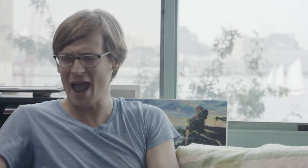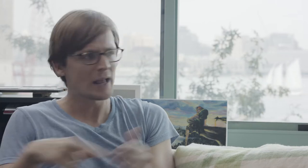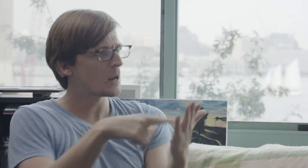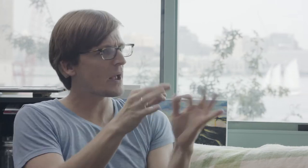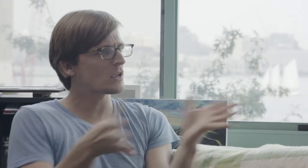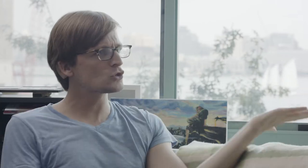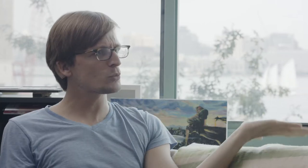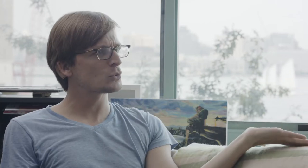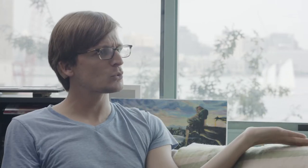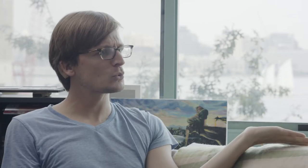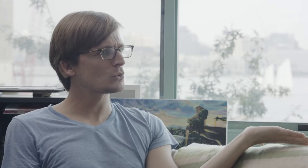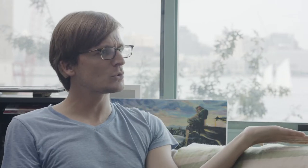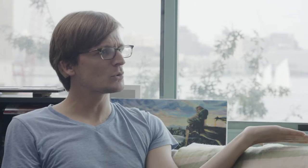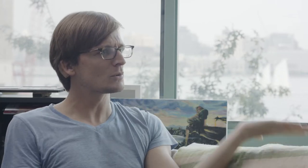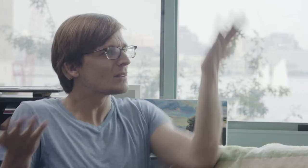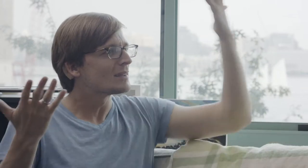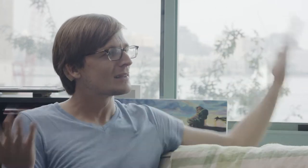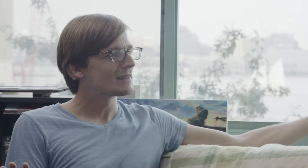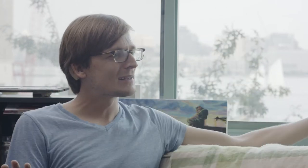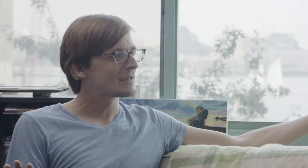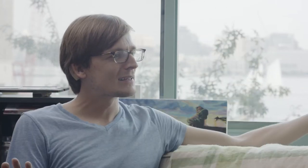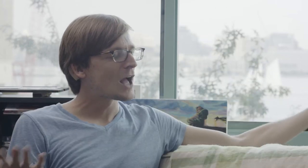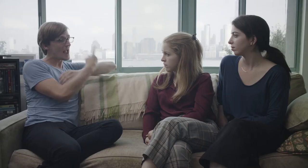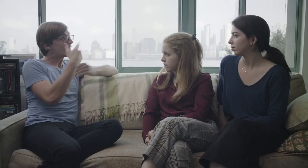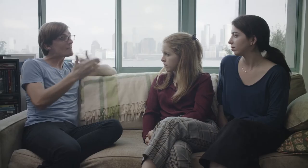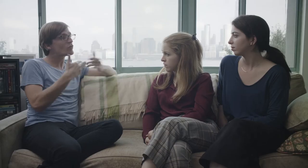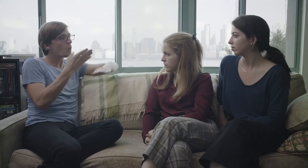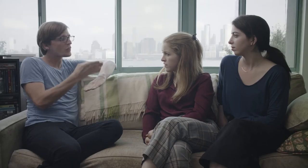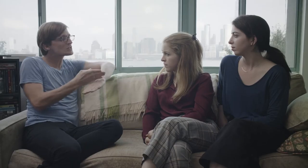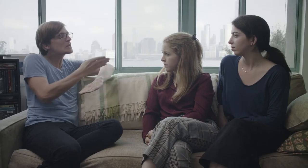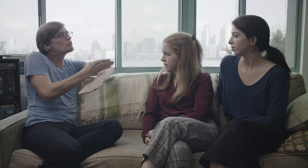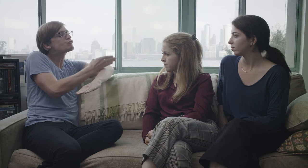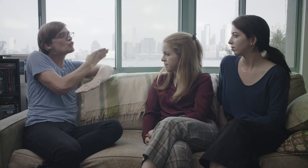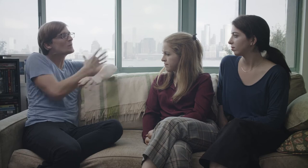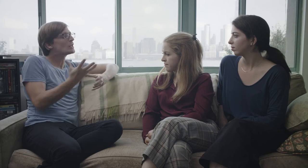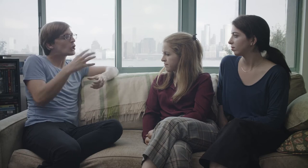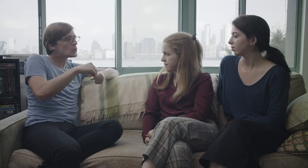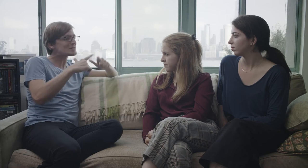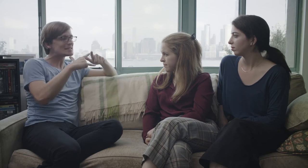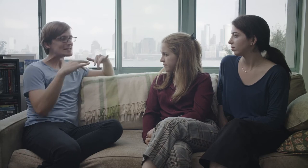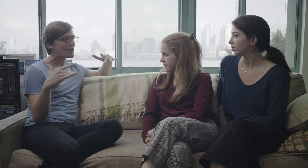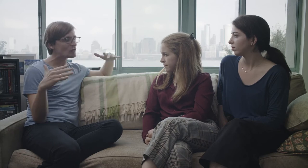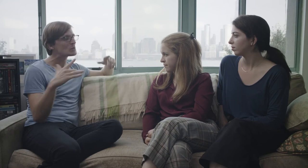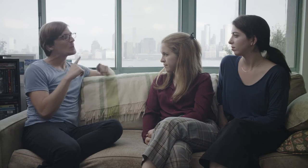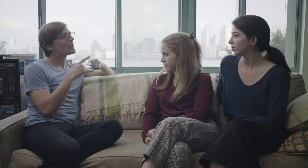What's the difference between hiring an accompanist and hiring an interpreter? I think today, with all the strides we've made